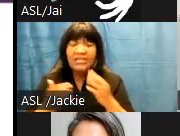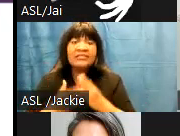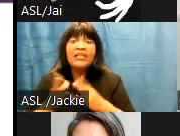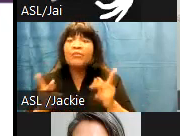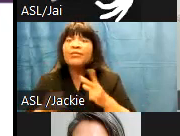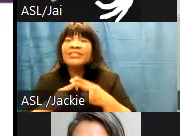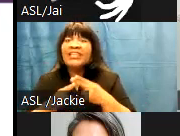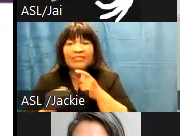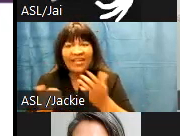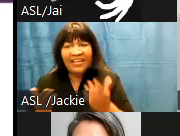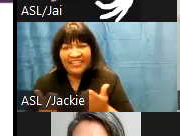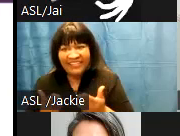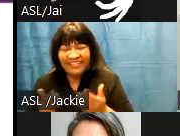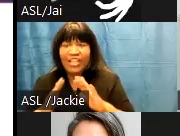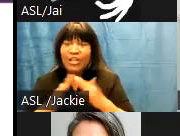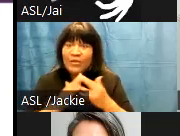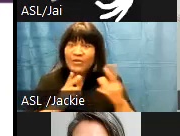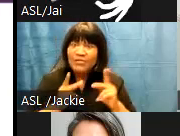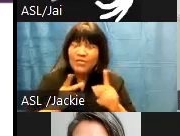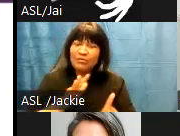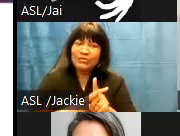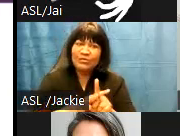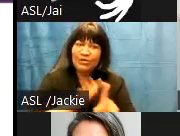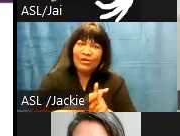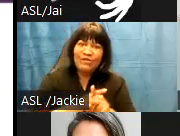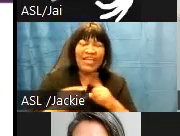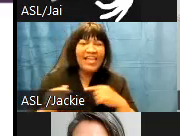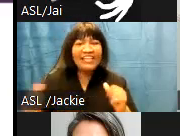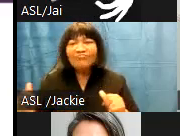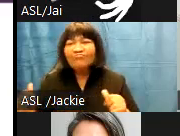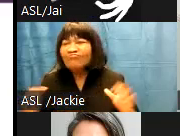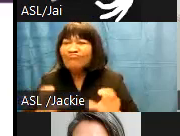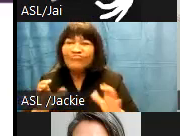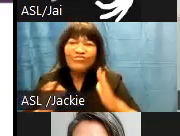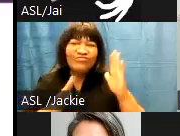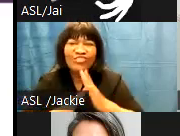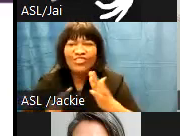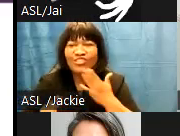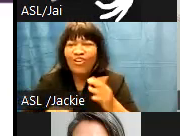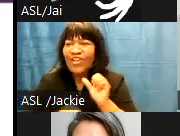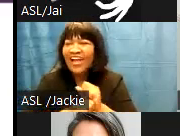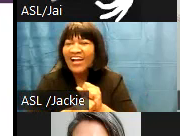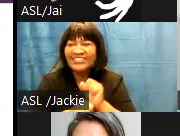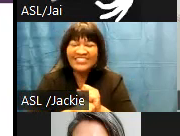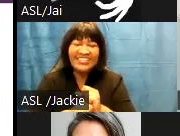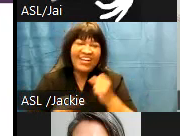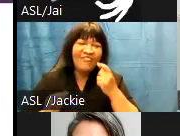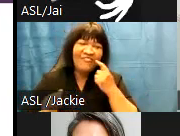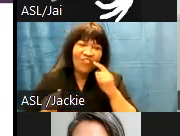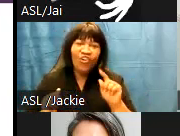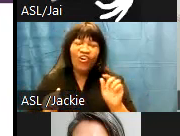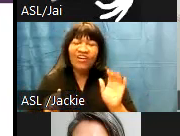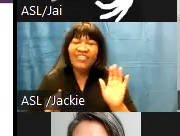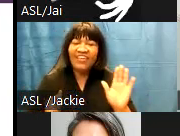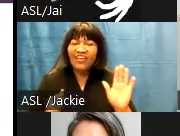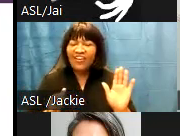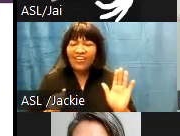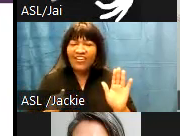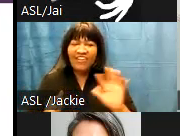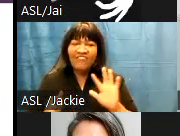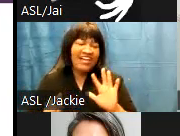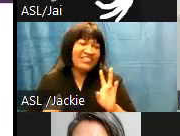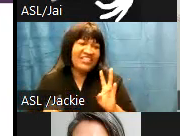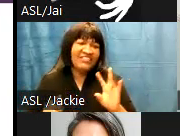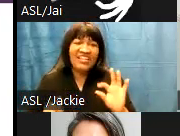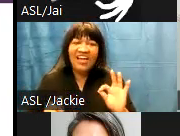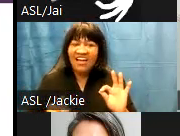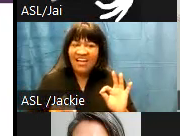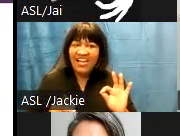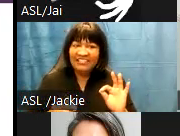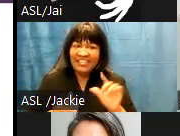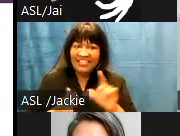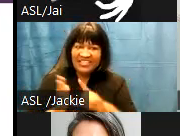including community who showed up and showed out for the 5793 legislation and to get this going.